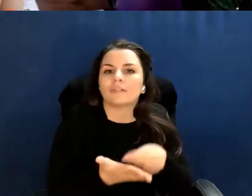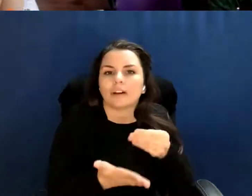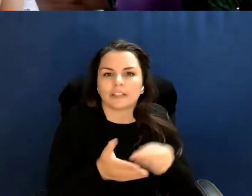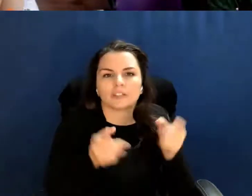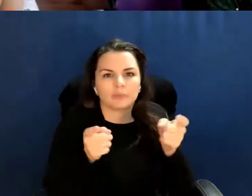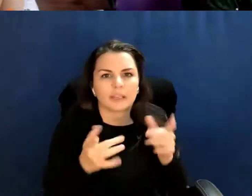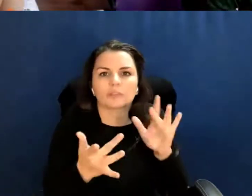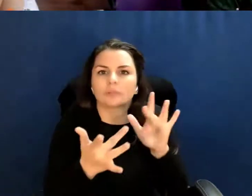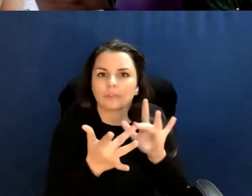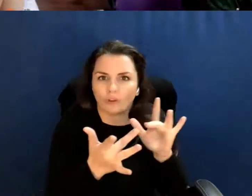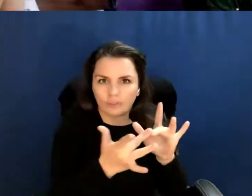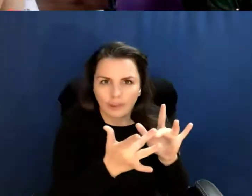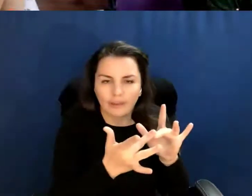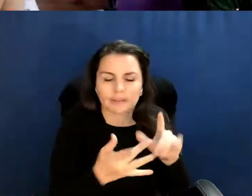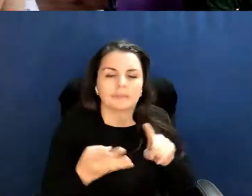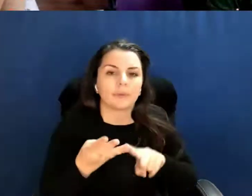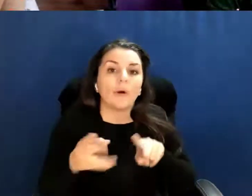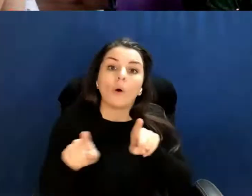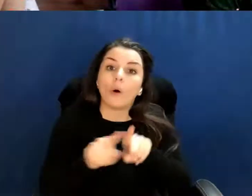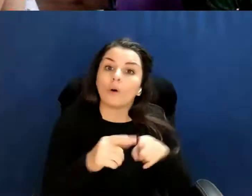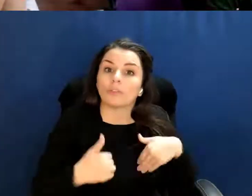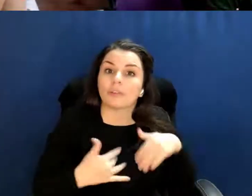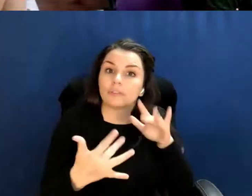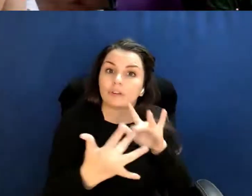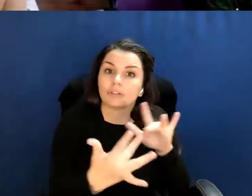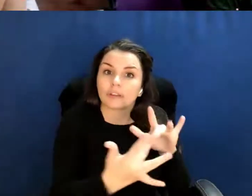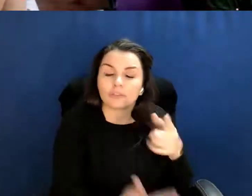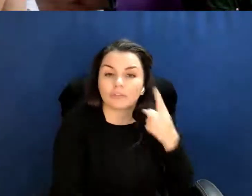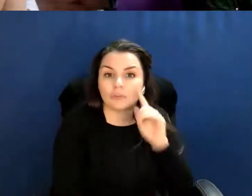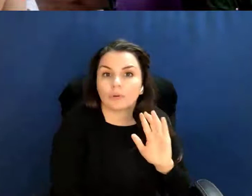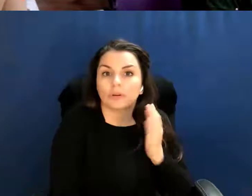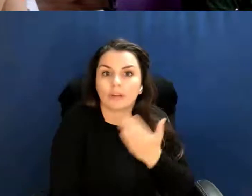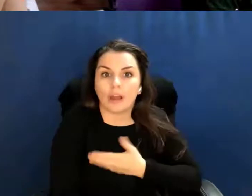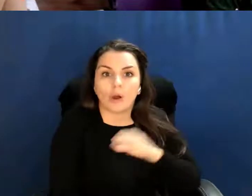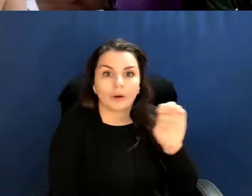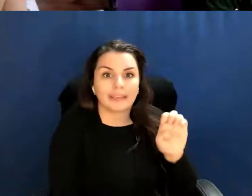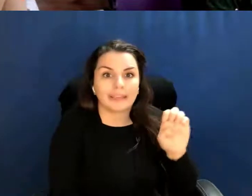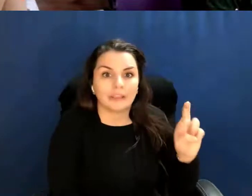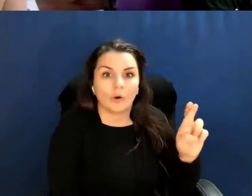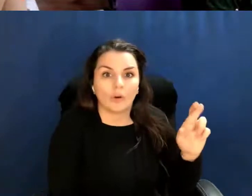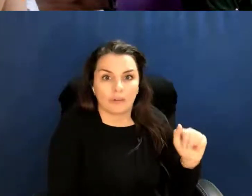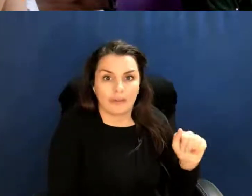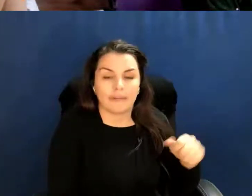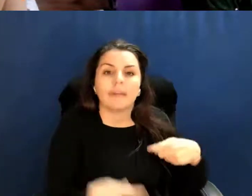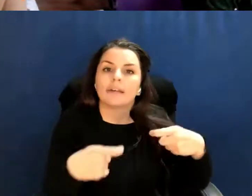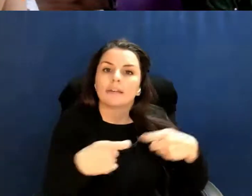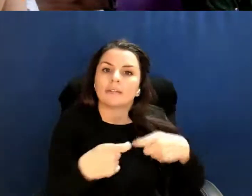as well as contacts to our eRA, Electronic Research and Administration systems